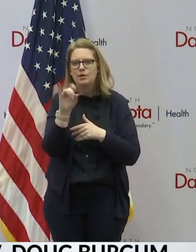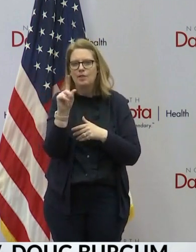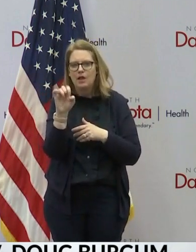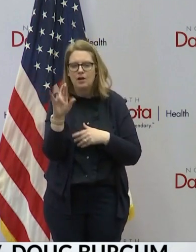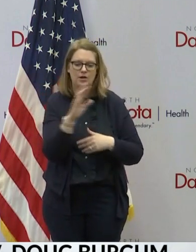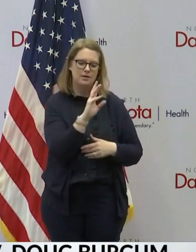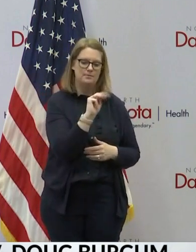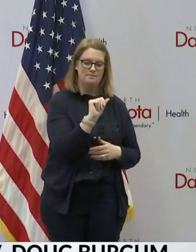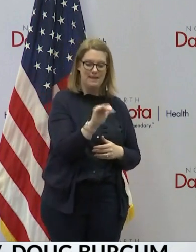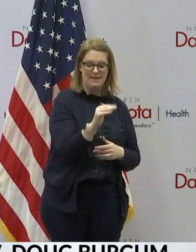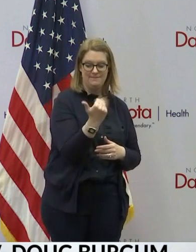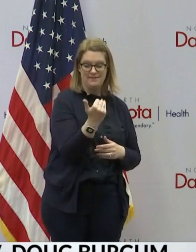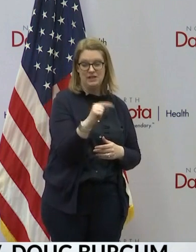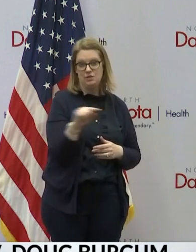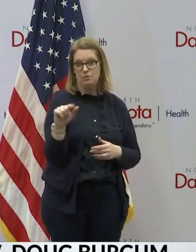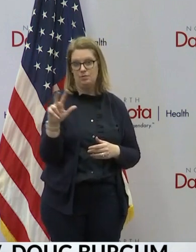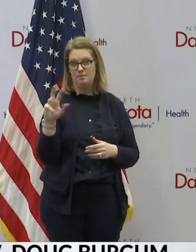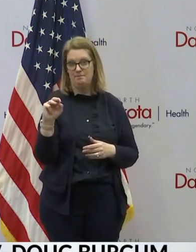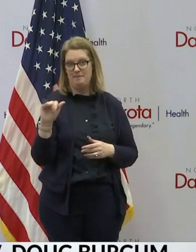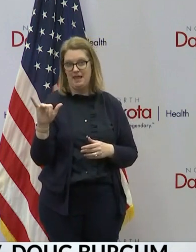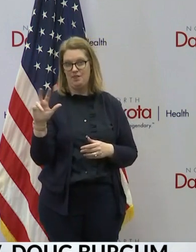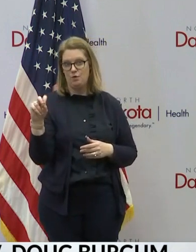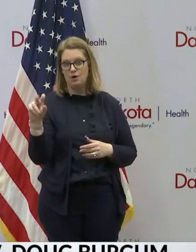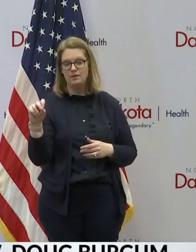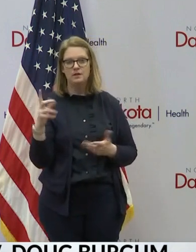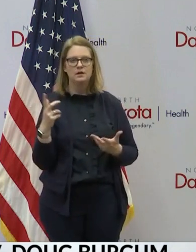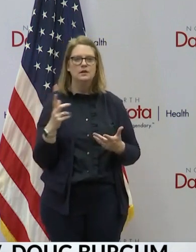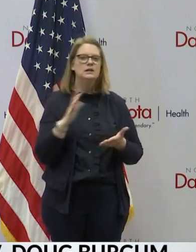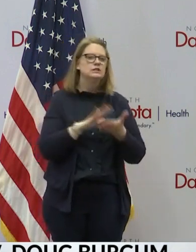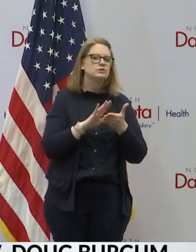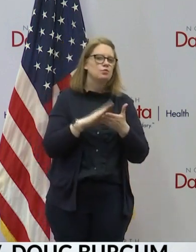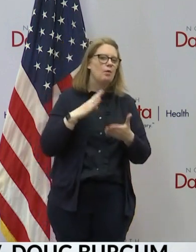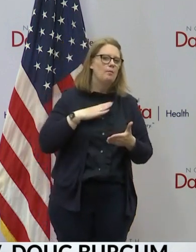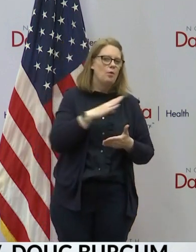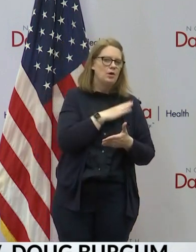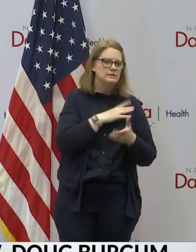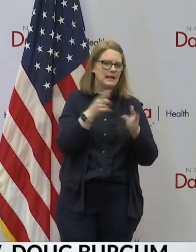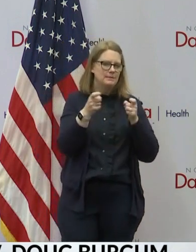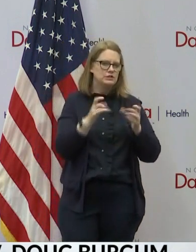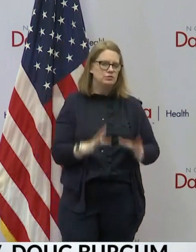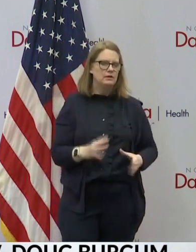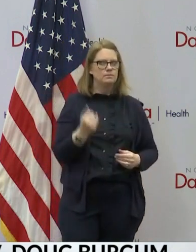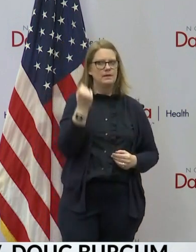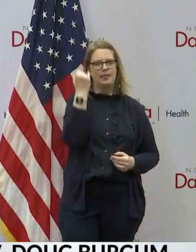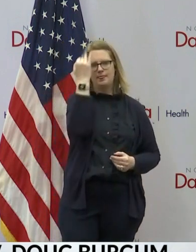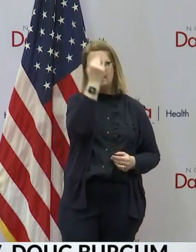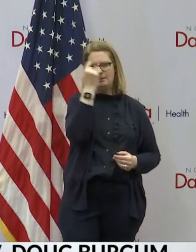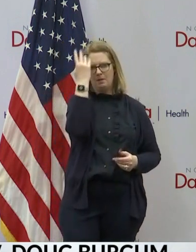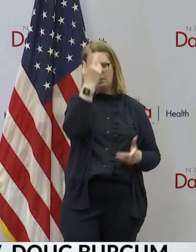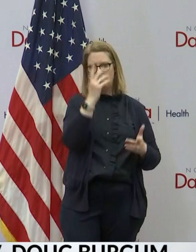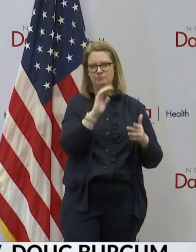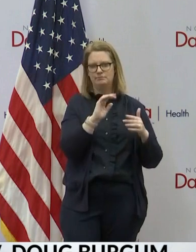RETURNING COMPUTERS, LAPTOPS, BOOKS, TEXTBOOKS, COME CLEAN OUT YOUR LOCKER, MAY 15th-30th.